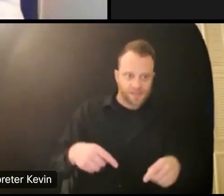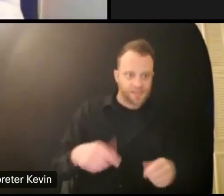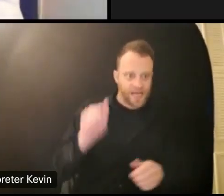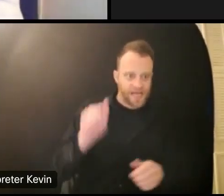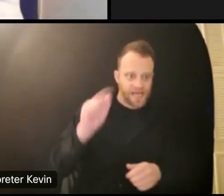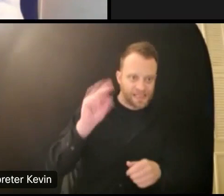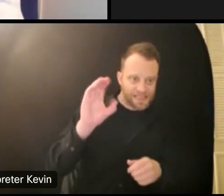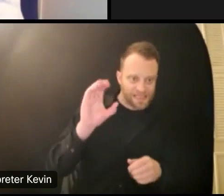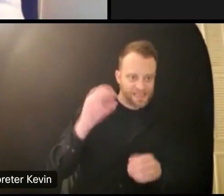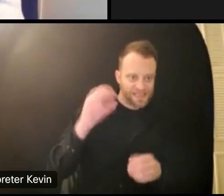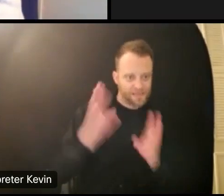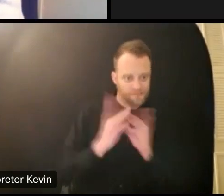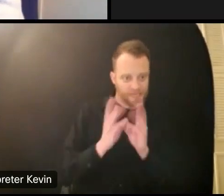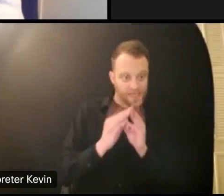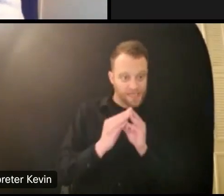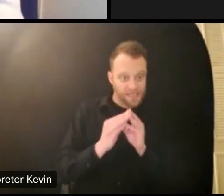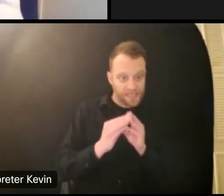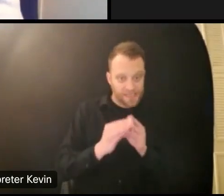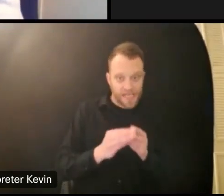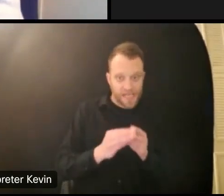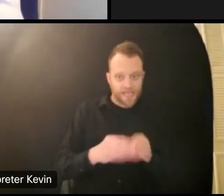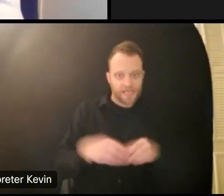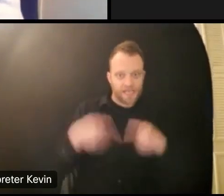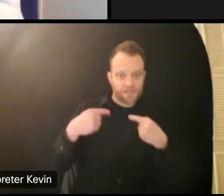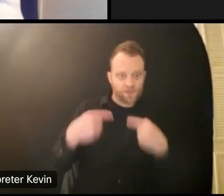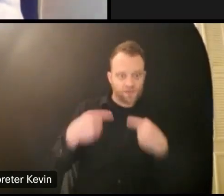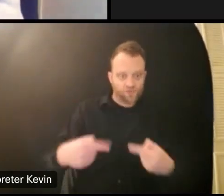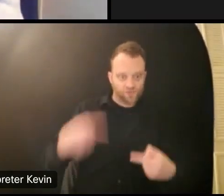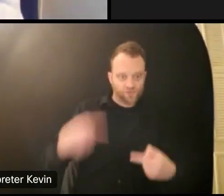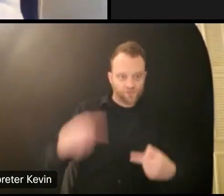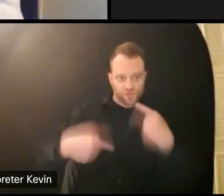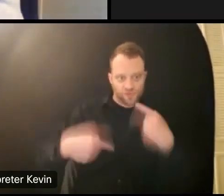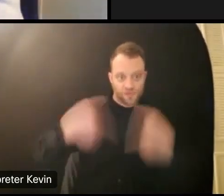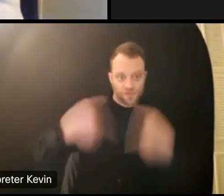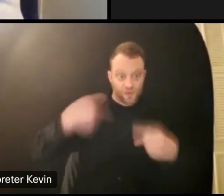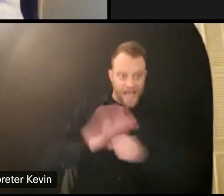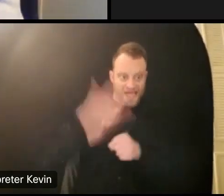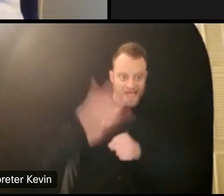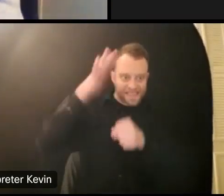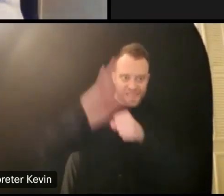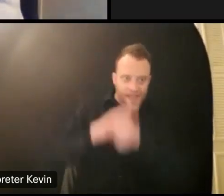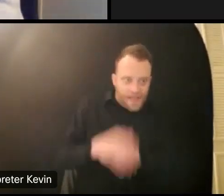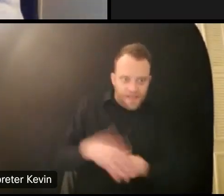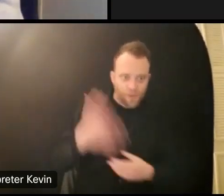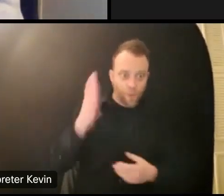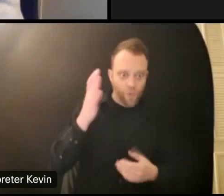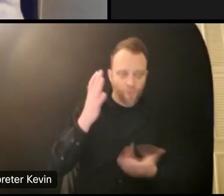you know, so I again, I just point that out I mean I still think that you make every effort